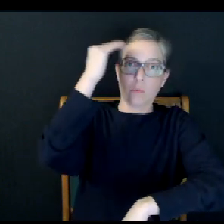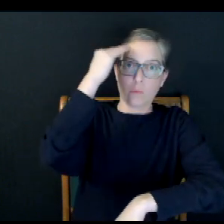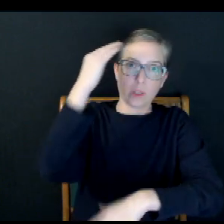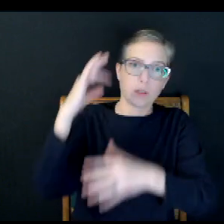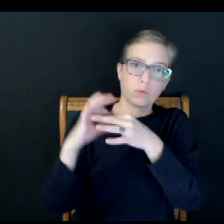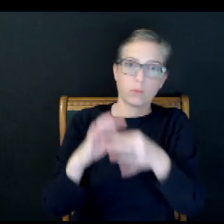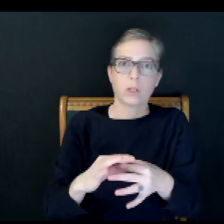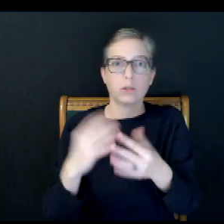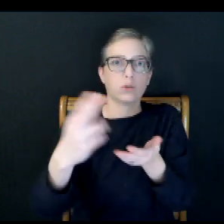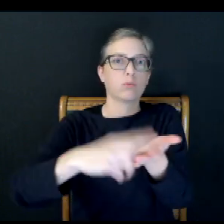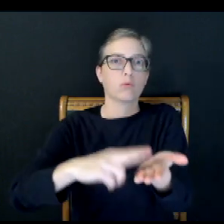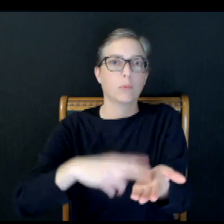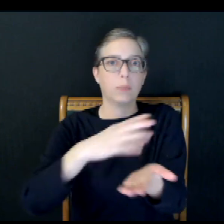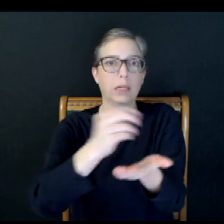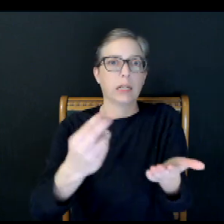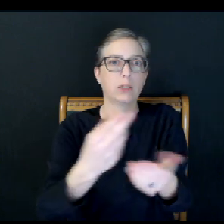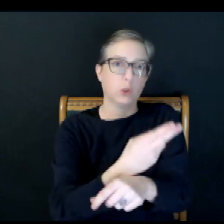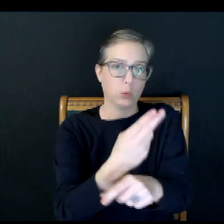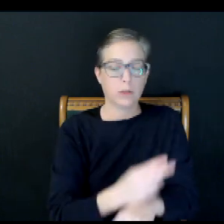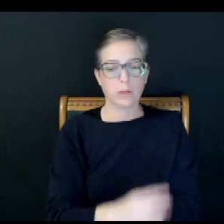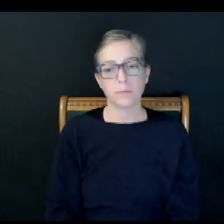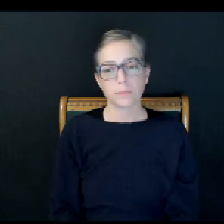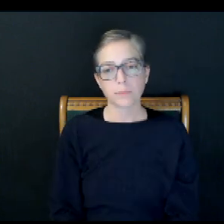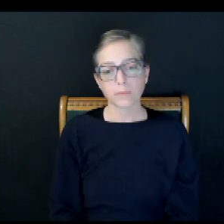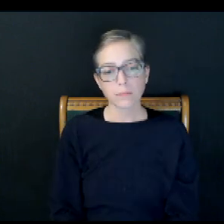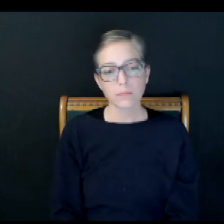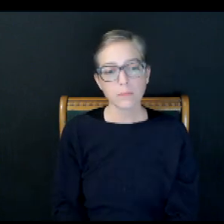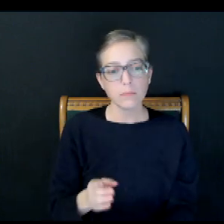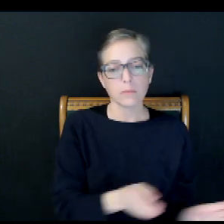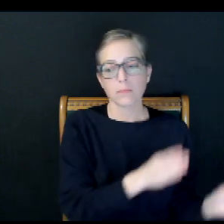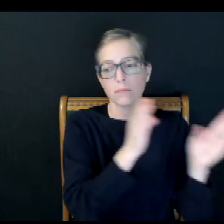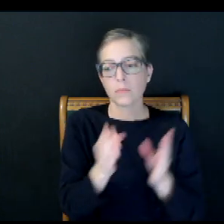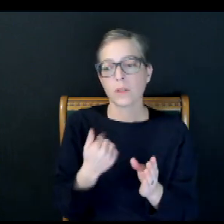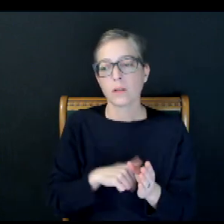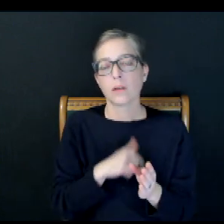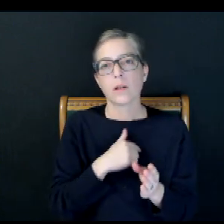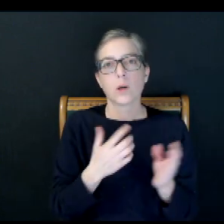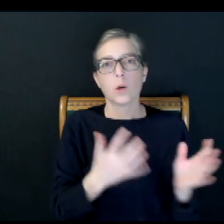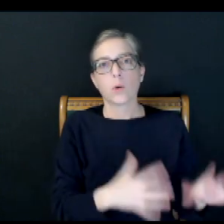Then we had a big summit at the start to kick everything off.